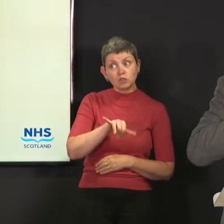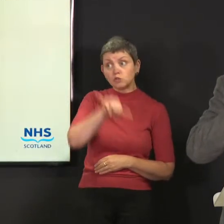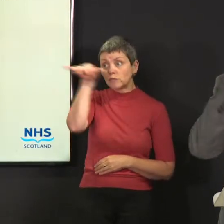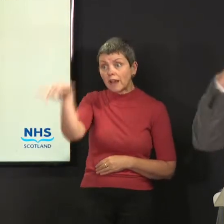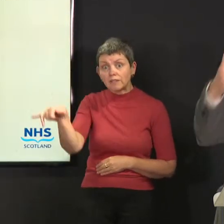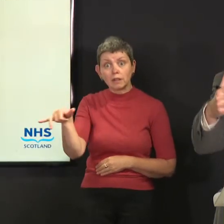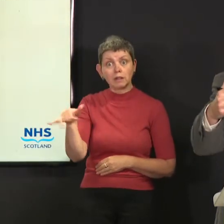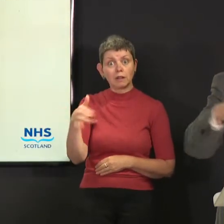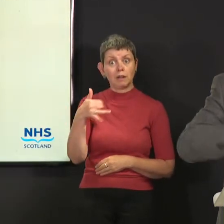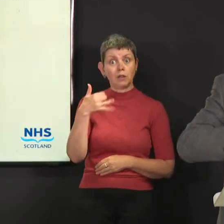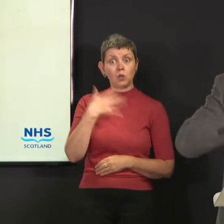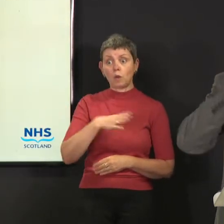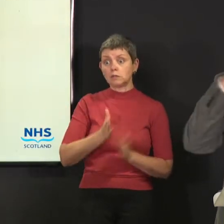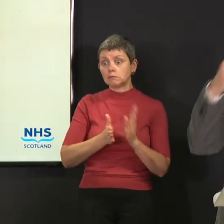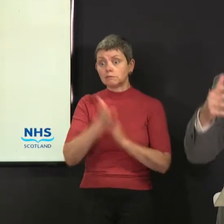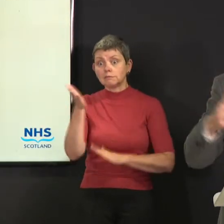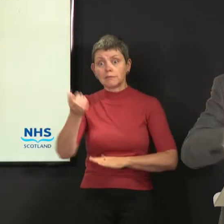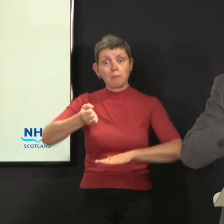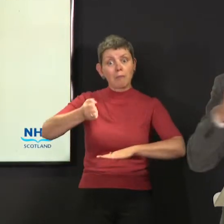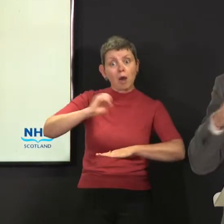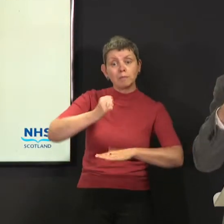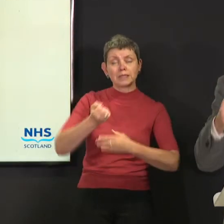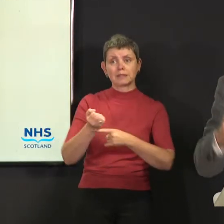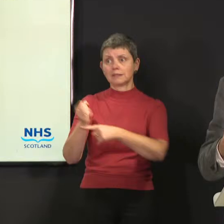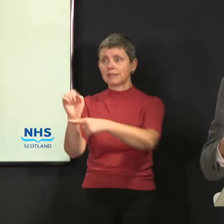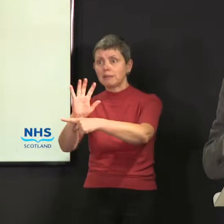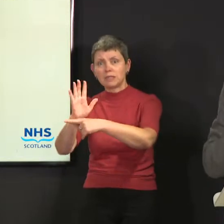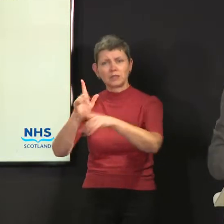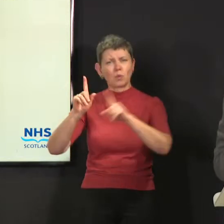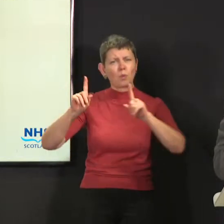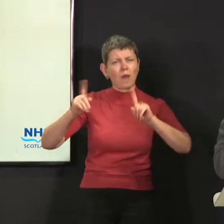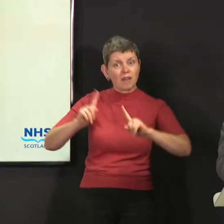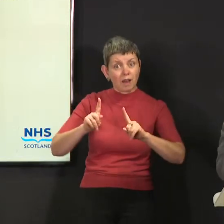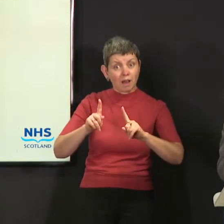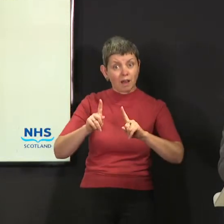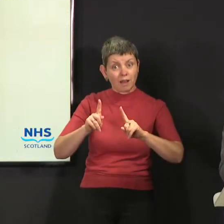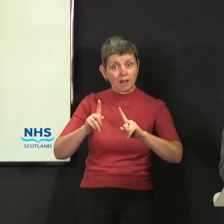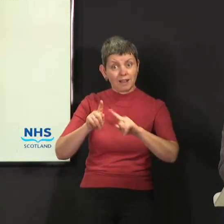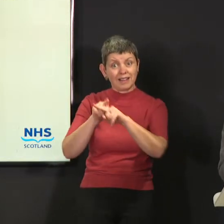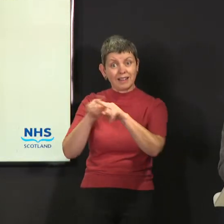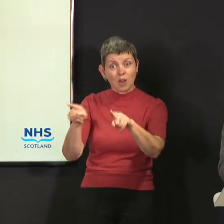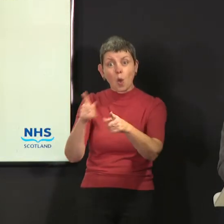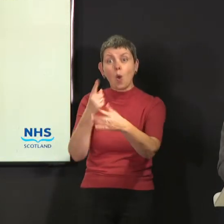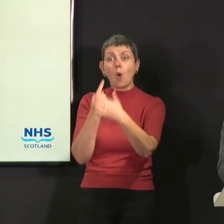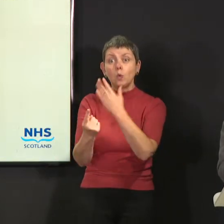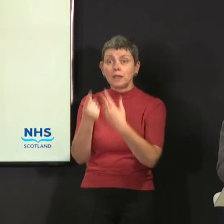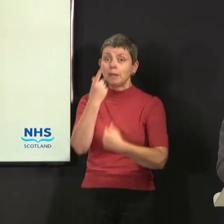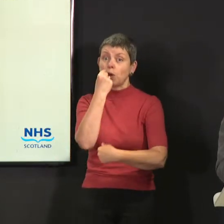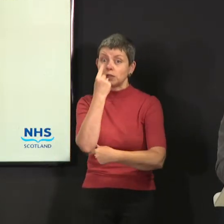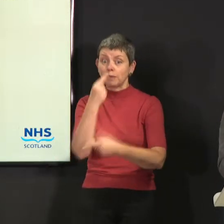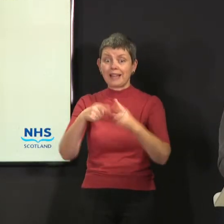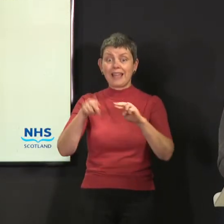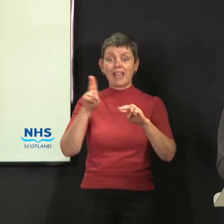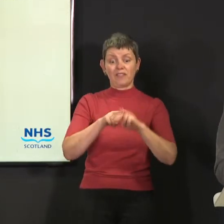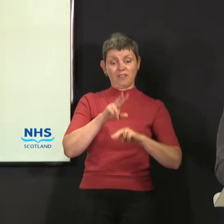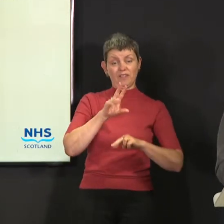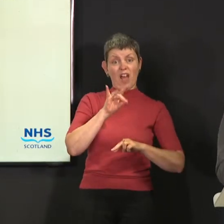of pubs and clubs, cinemas, all these, it depends on keeping the virus at a low level and I am using in order to get the rewards of air bridges, of pubs and clubs, of cinemas, of all these. They depends on keeping the virus at a low level. That's why I am using